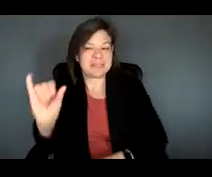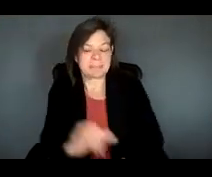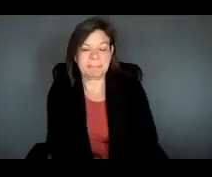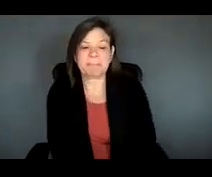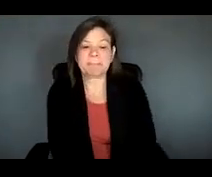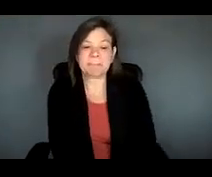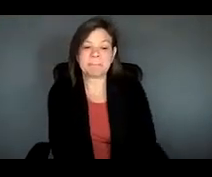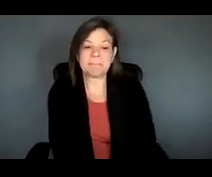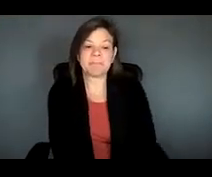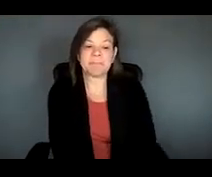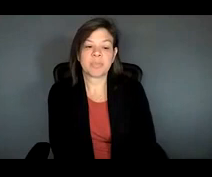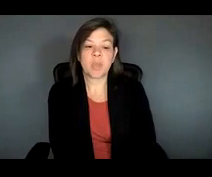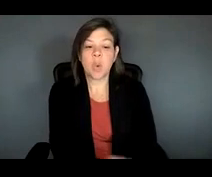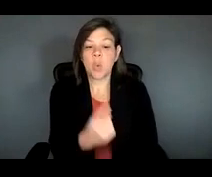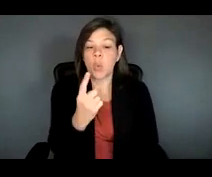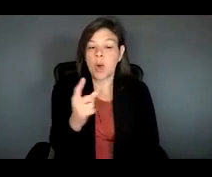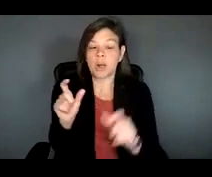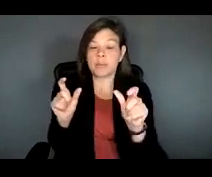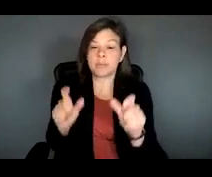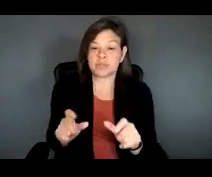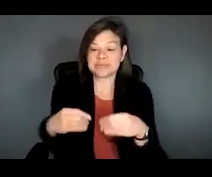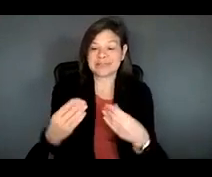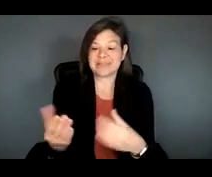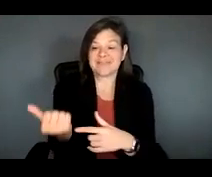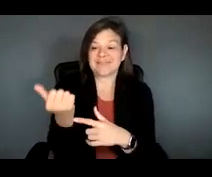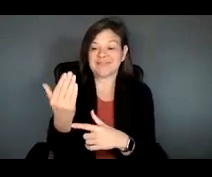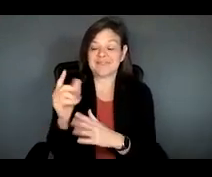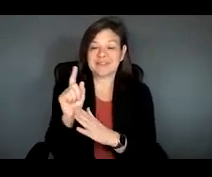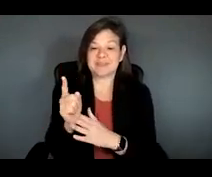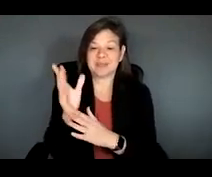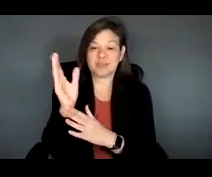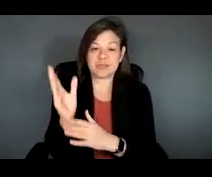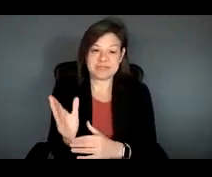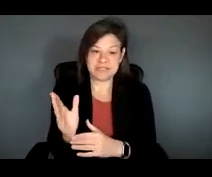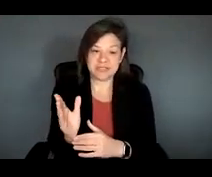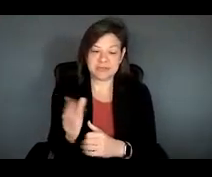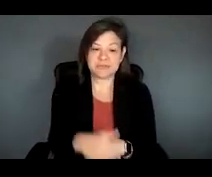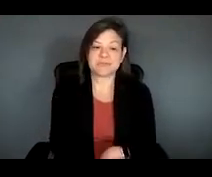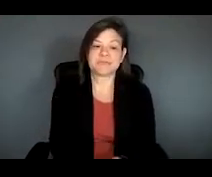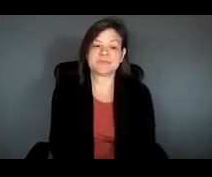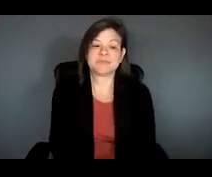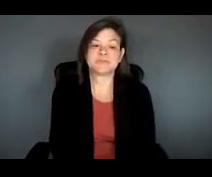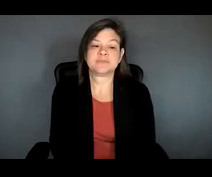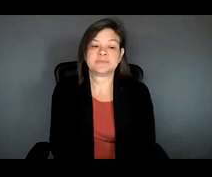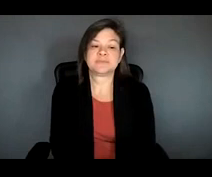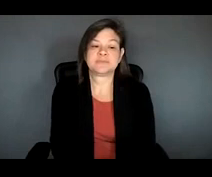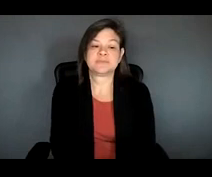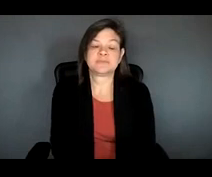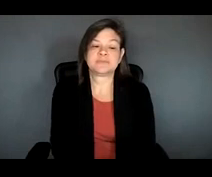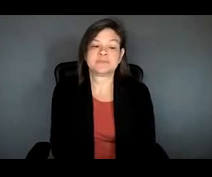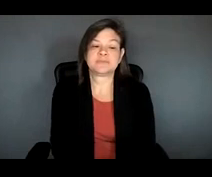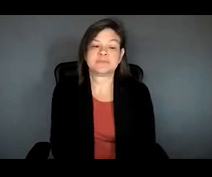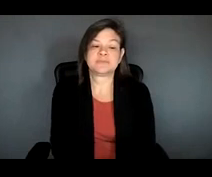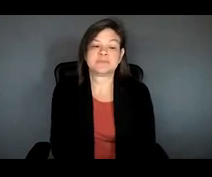It will have one person doing a fifteen-minute presentation. So again, to be repetitive here,